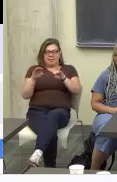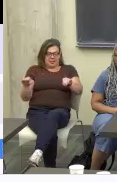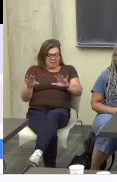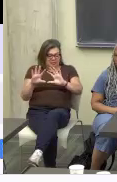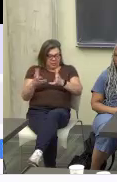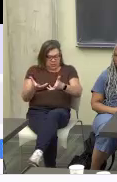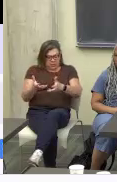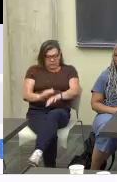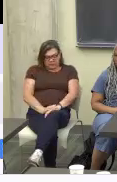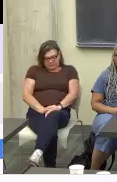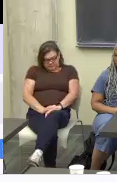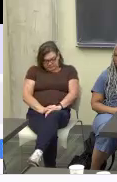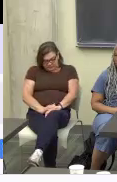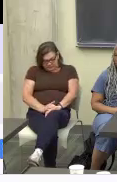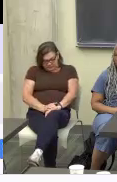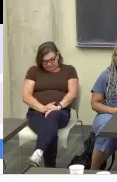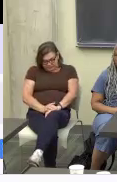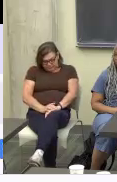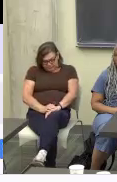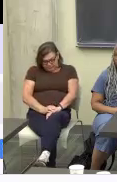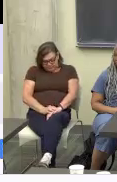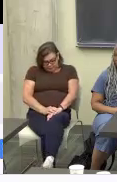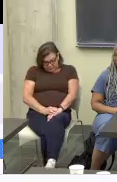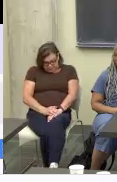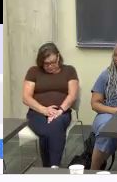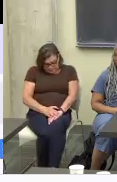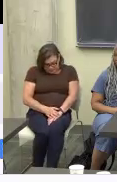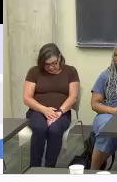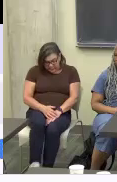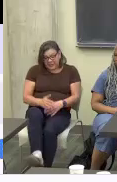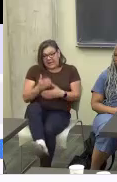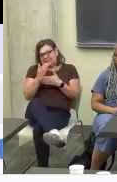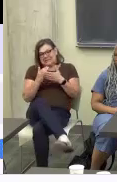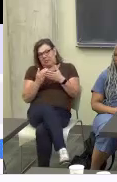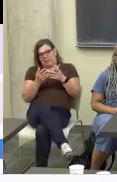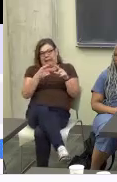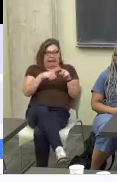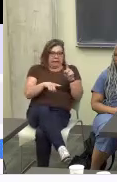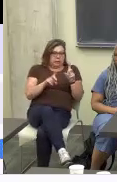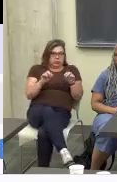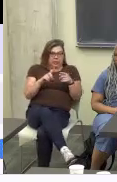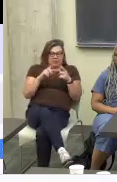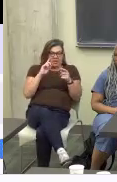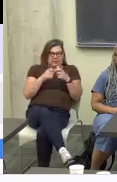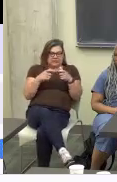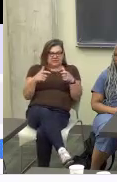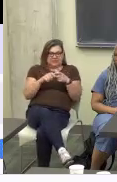you know, some organizations may or not be able to Do that because of the scale. The programmers or